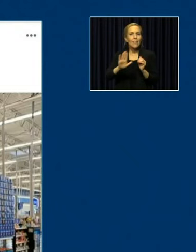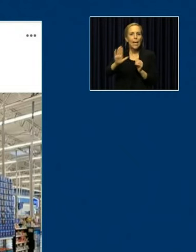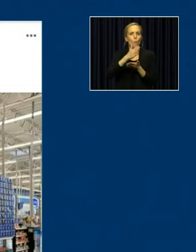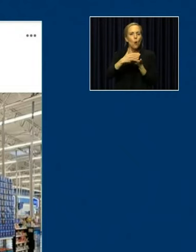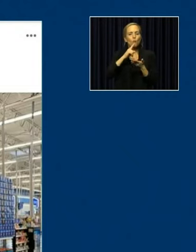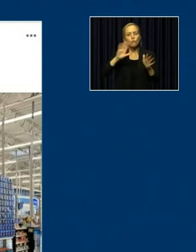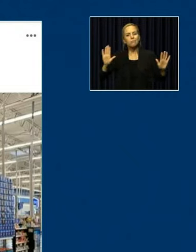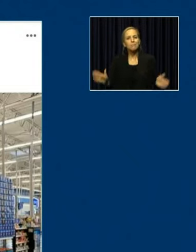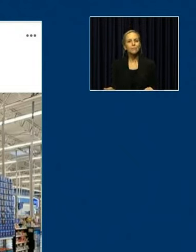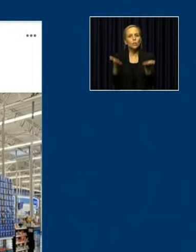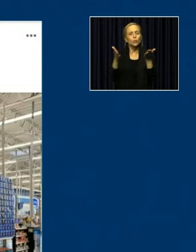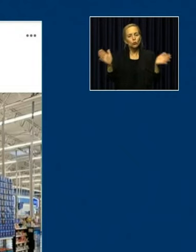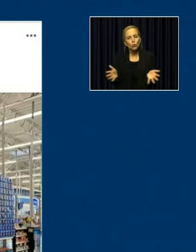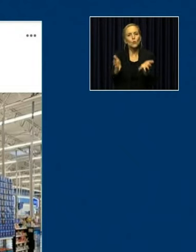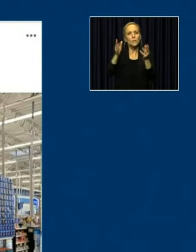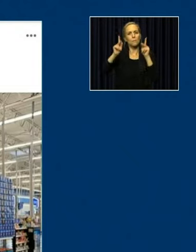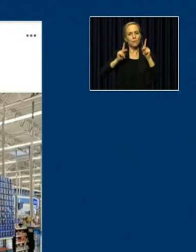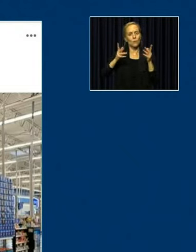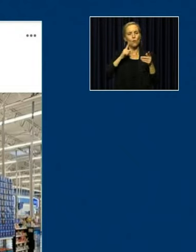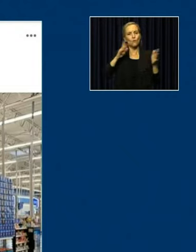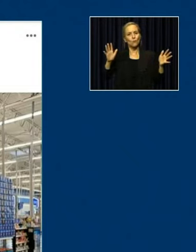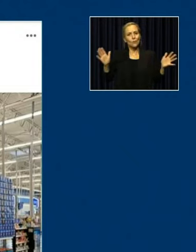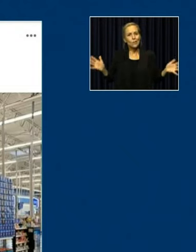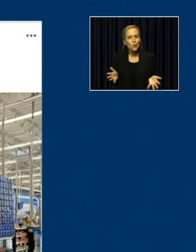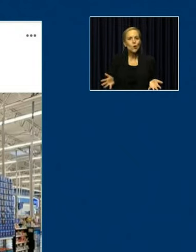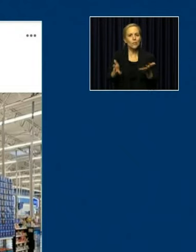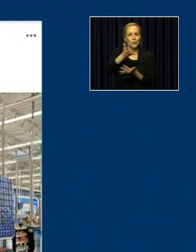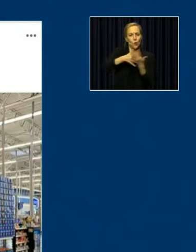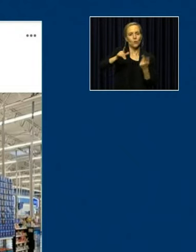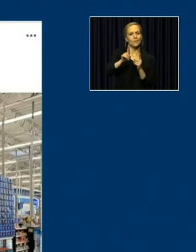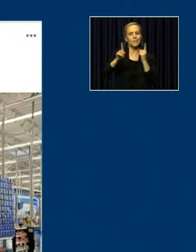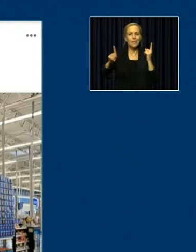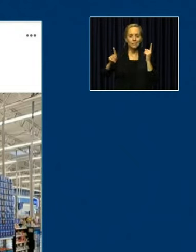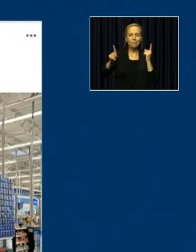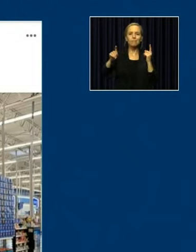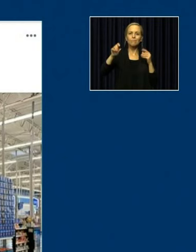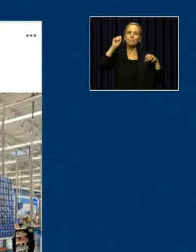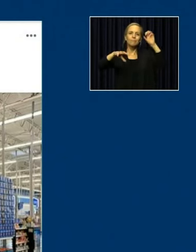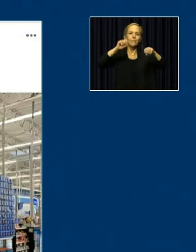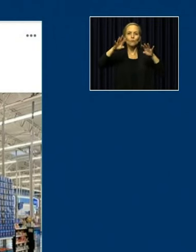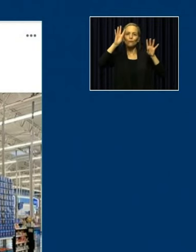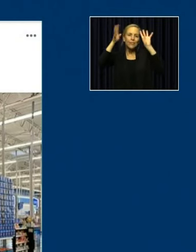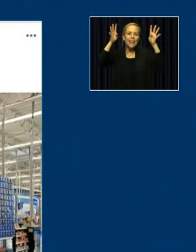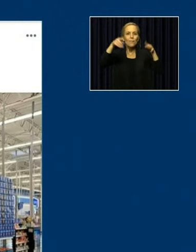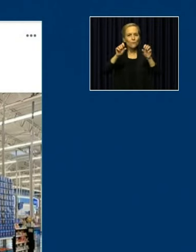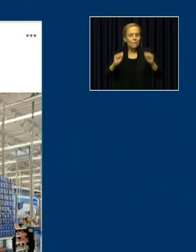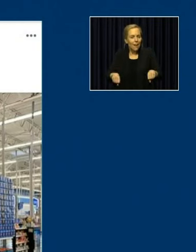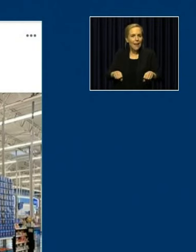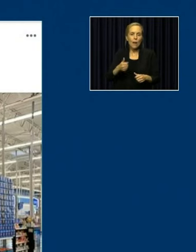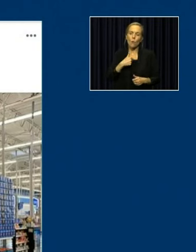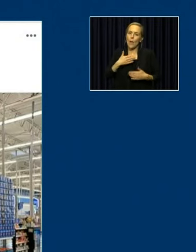THAT ALL HANDS ON DECK ATTITUDE IS TEAM KENTUCKY AT ITS BEST AND IT'S INDICATIVE OF WHAT'S HAPPENING ALL ACROSS OUR